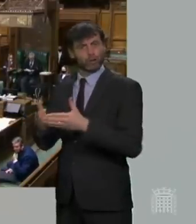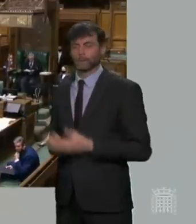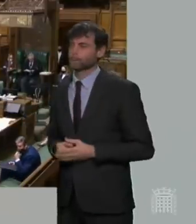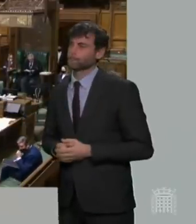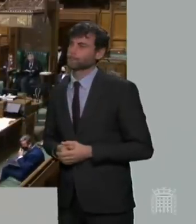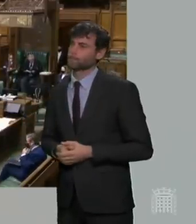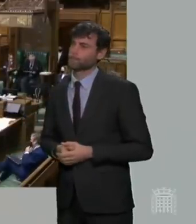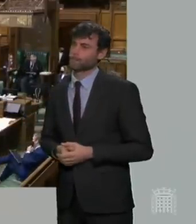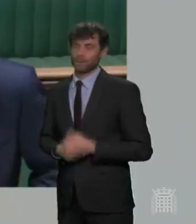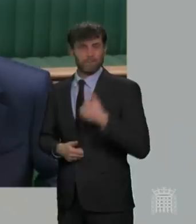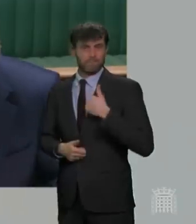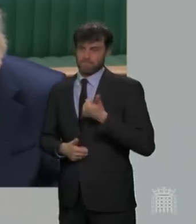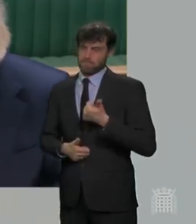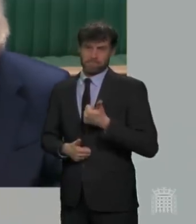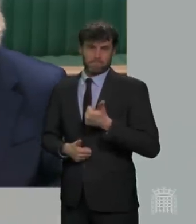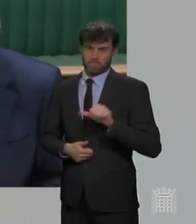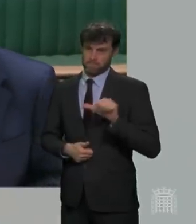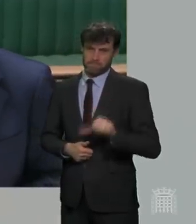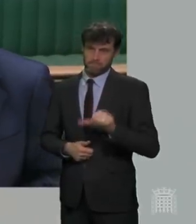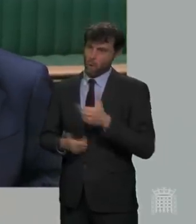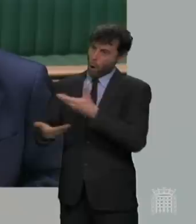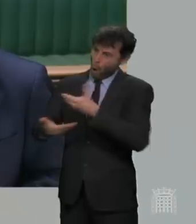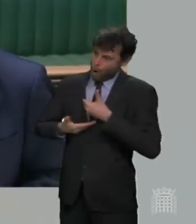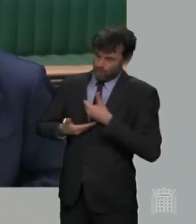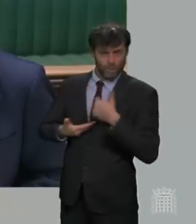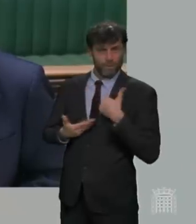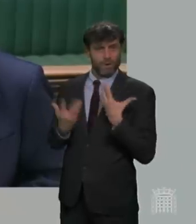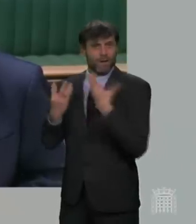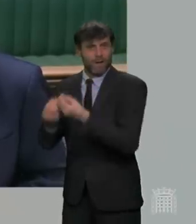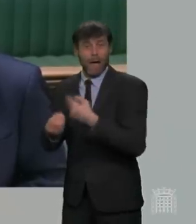I am very happy to take up my hon. Friend’s suggestion. I am not the greatest chef myself,